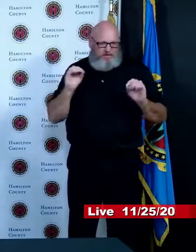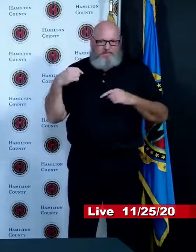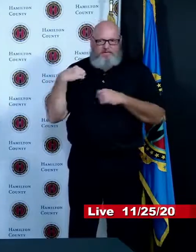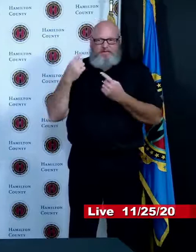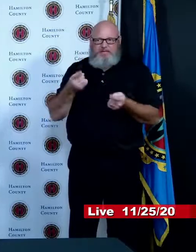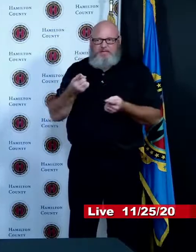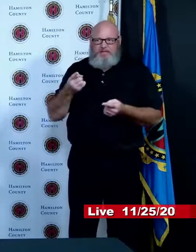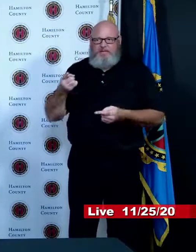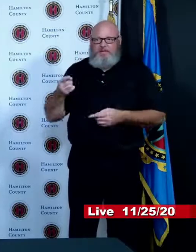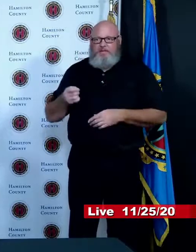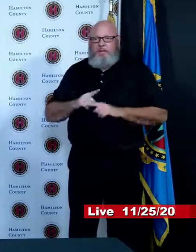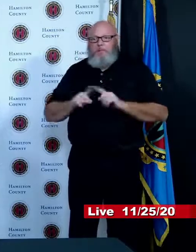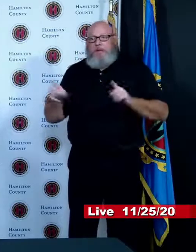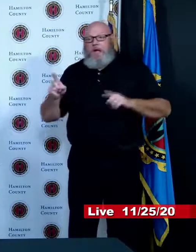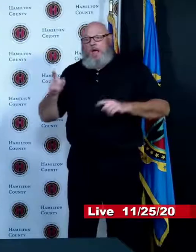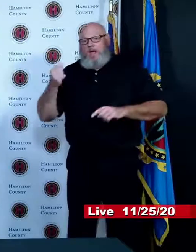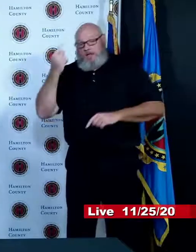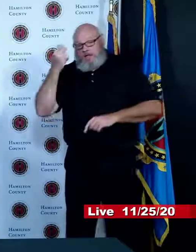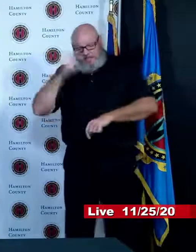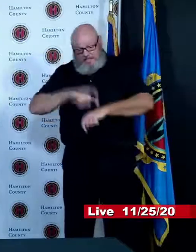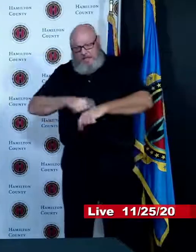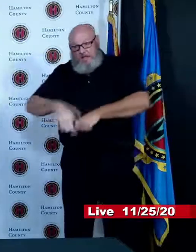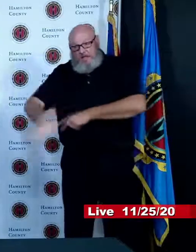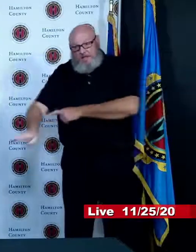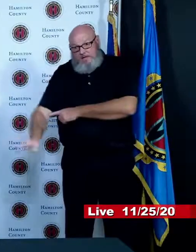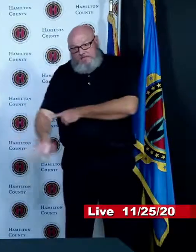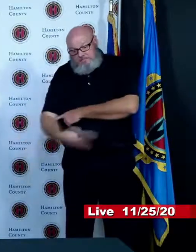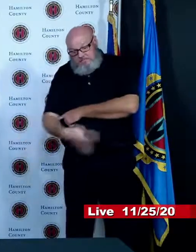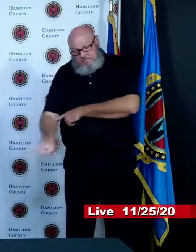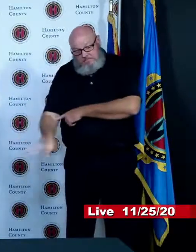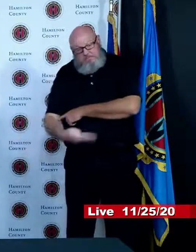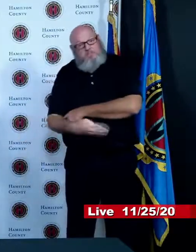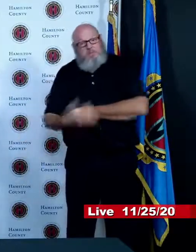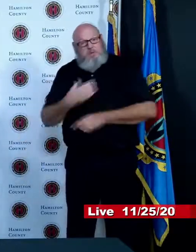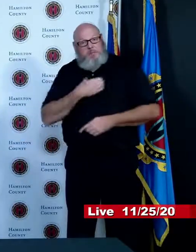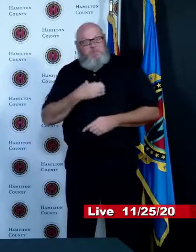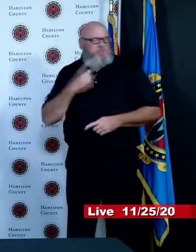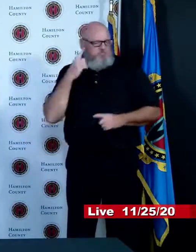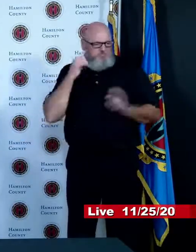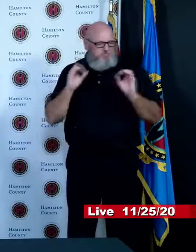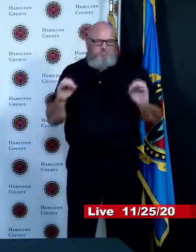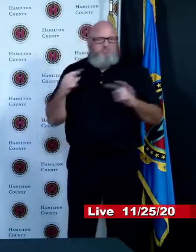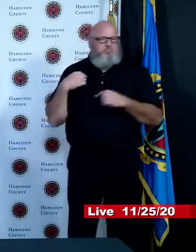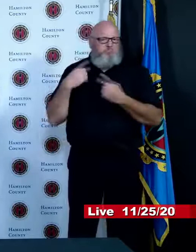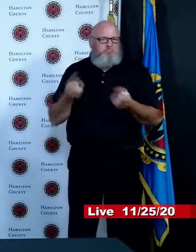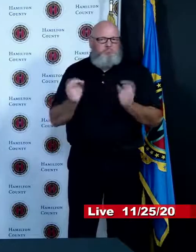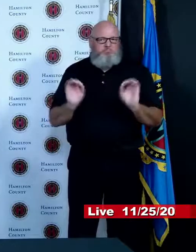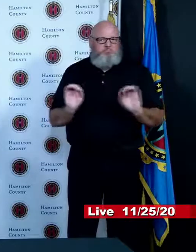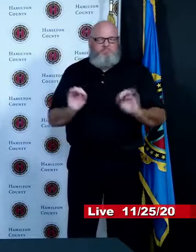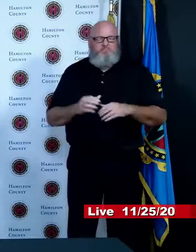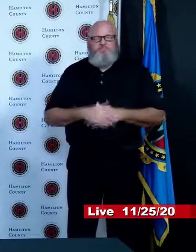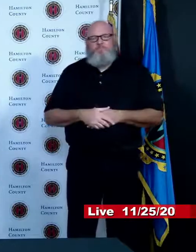and to piggyback on what my colleague Anne asked and I'm not sure if I apologize if I missed it